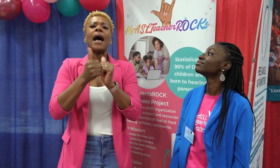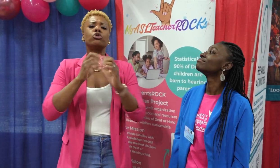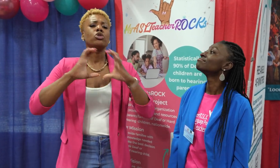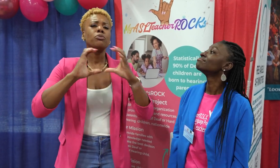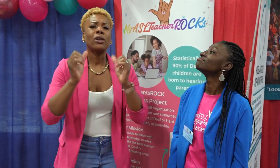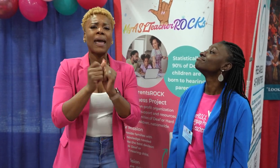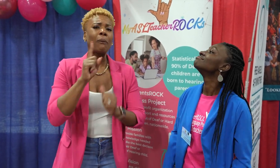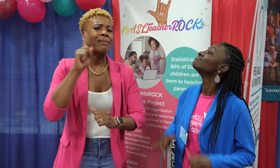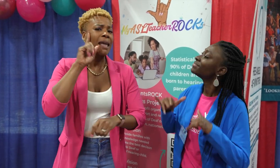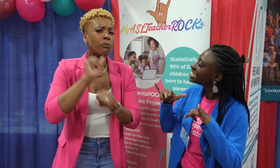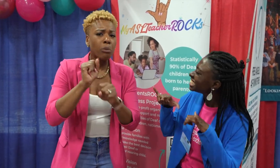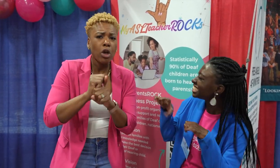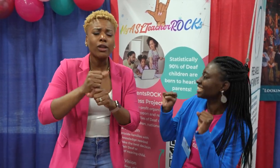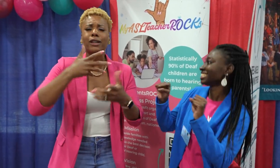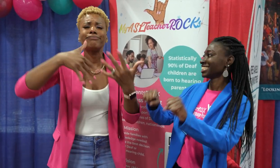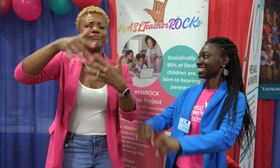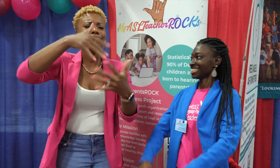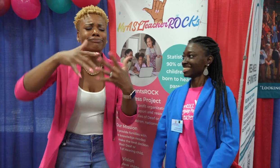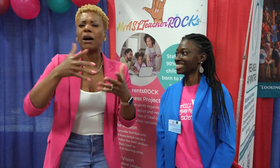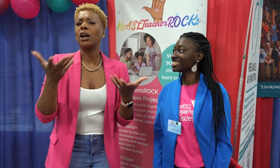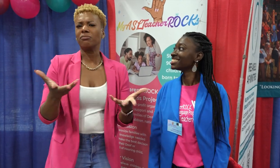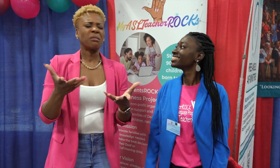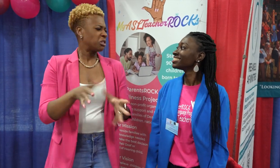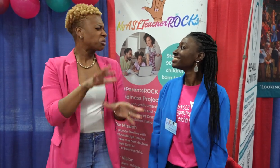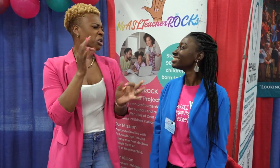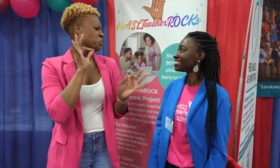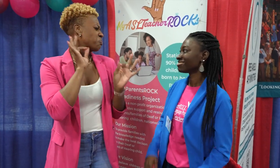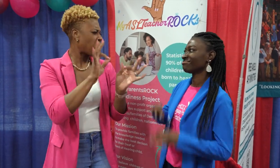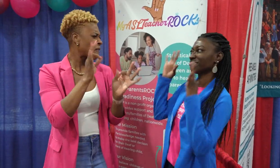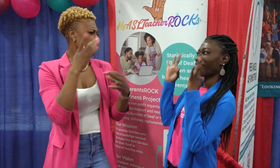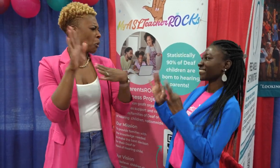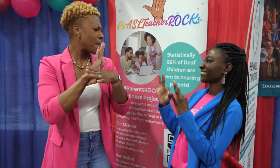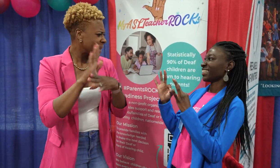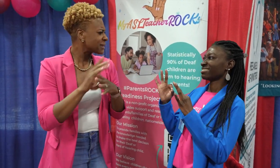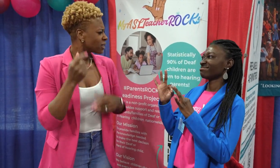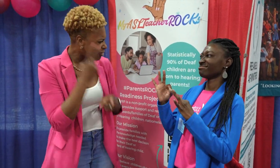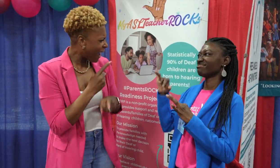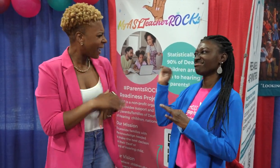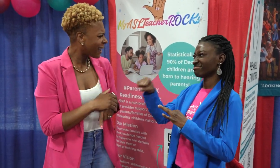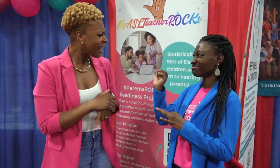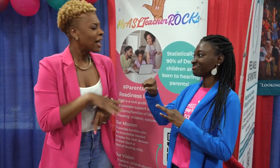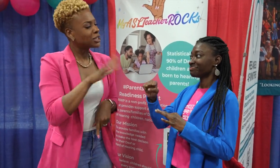how to communicate with Deaf employees, and more. Perfect for businesses, right? - Definitely!